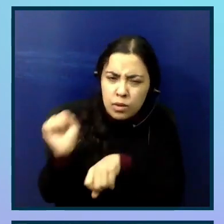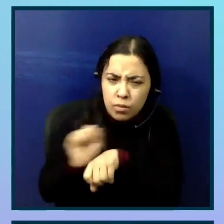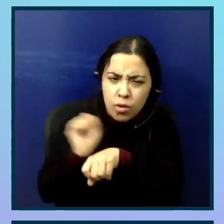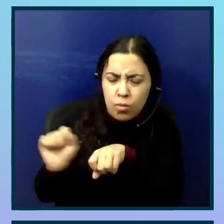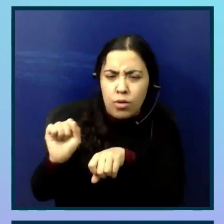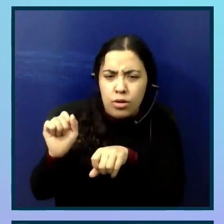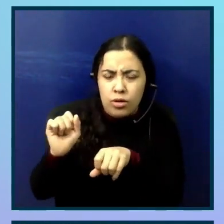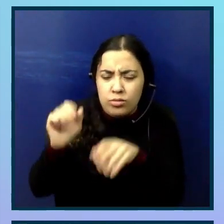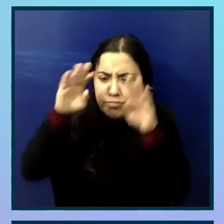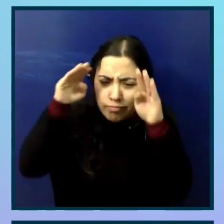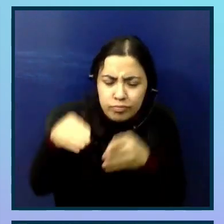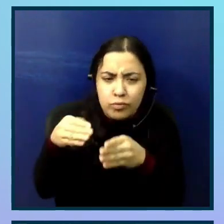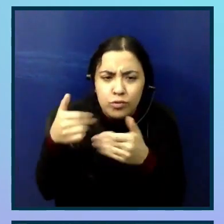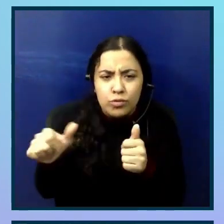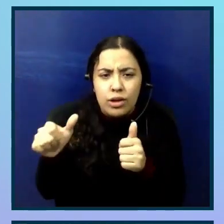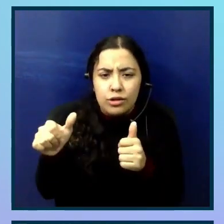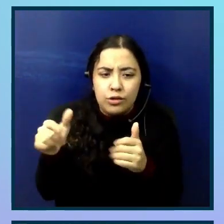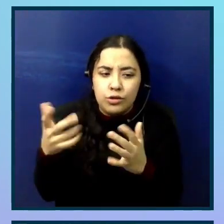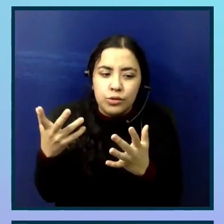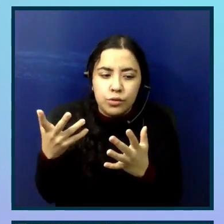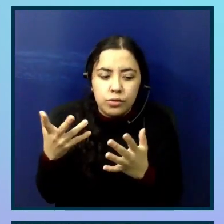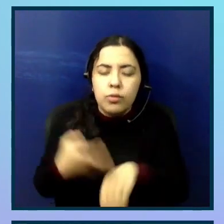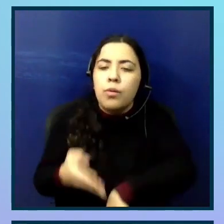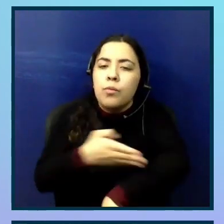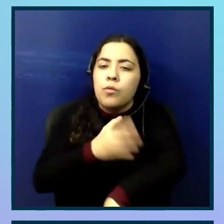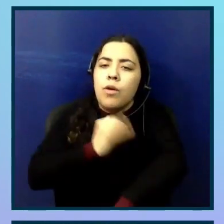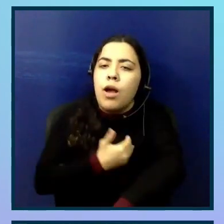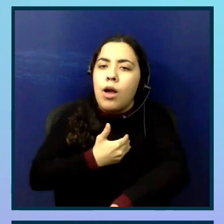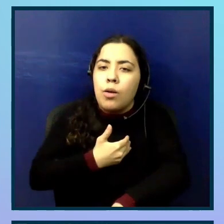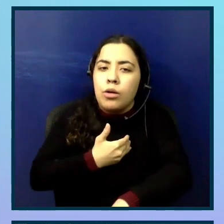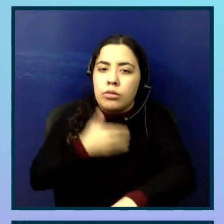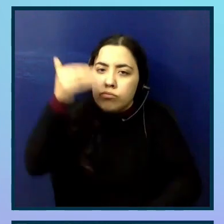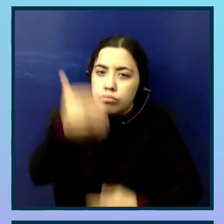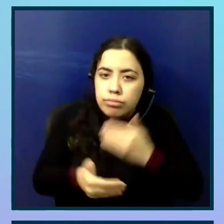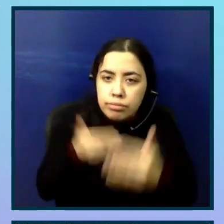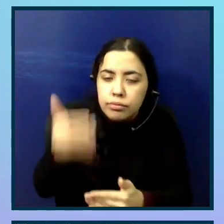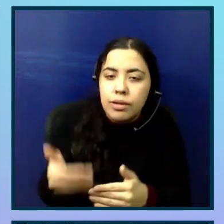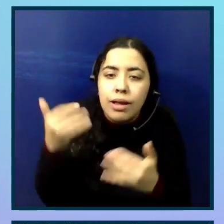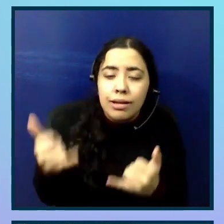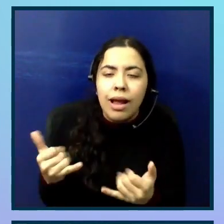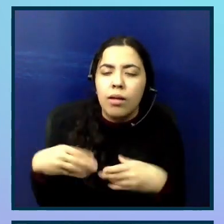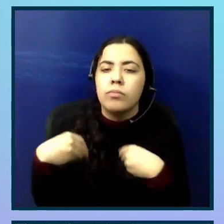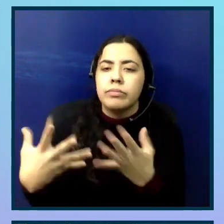to really plug the holes and improve our processes, we'll now dive into a real life example